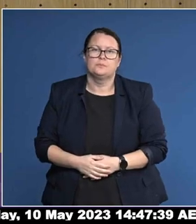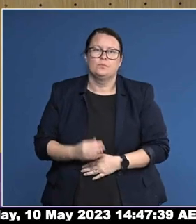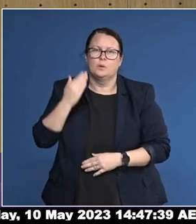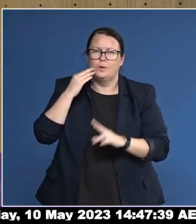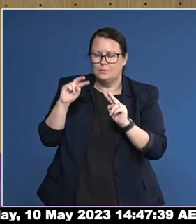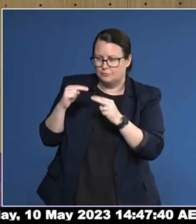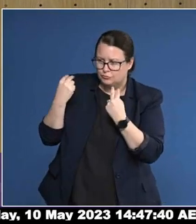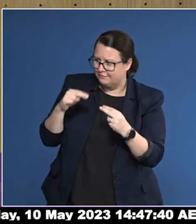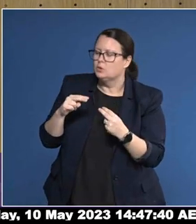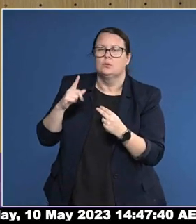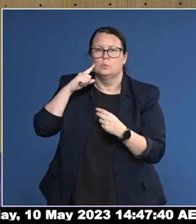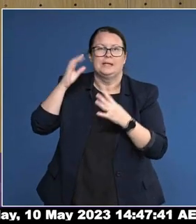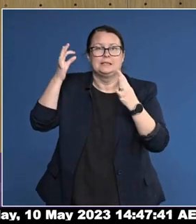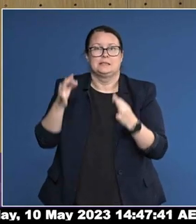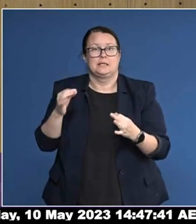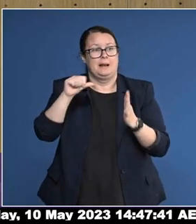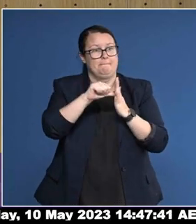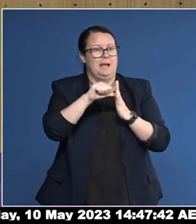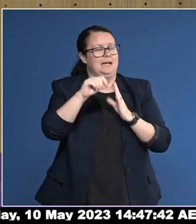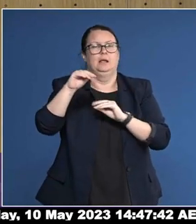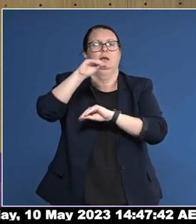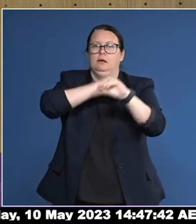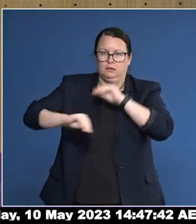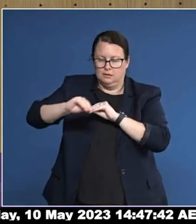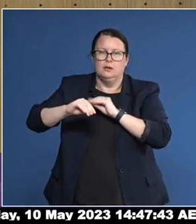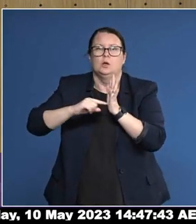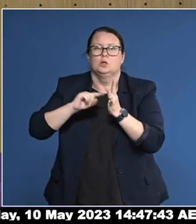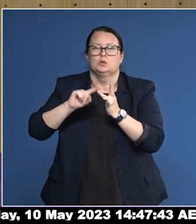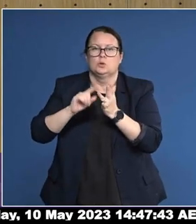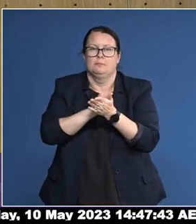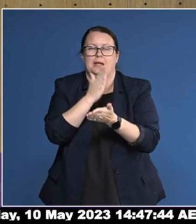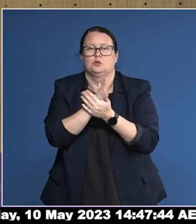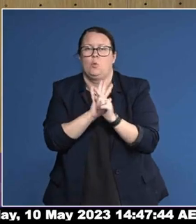reallocated the funding to make sure that we had State-wide coverage and a advocacy